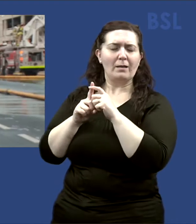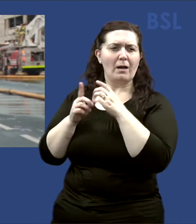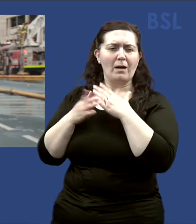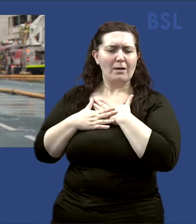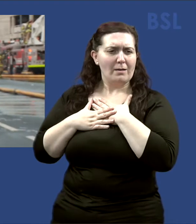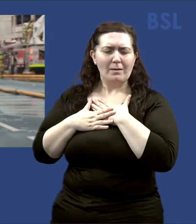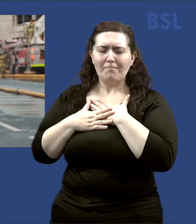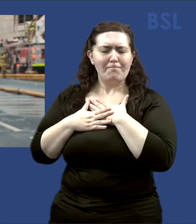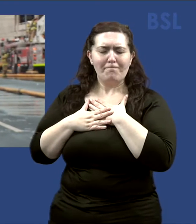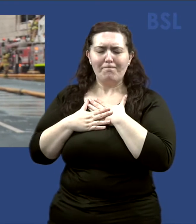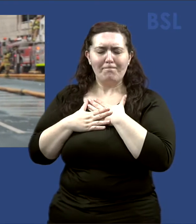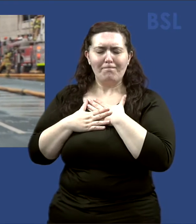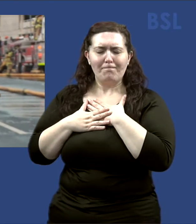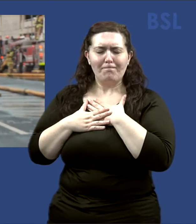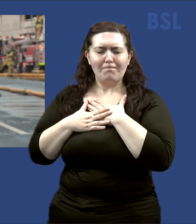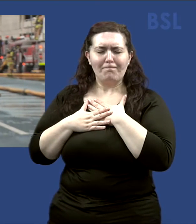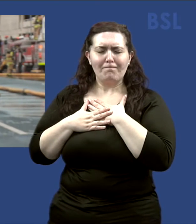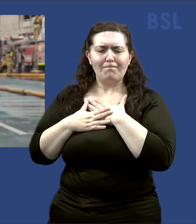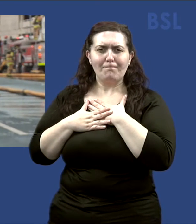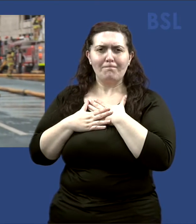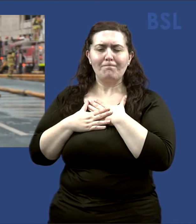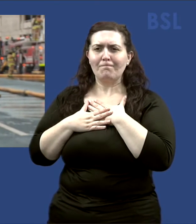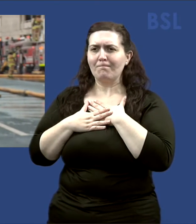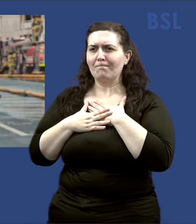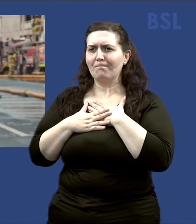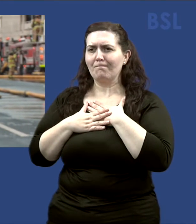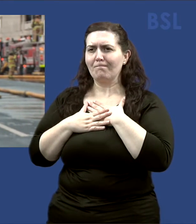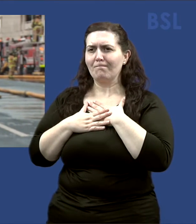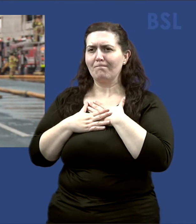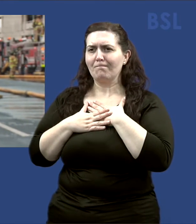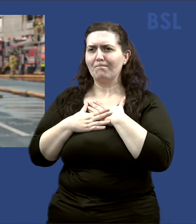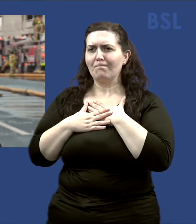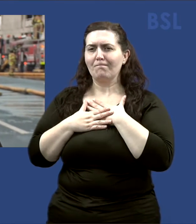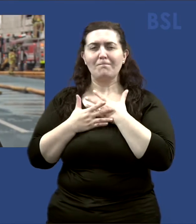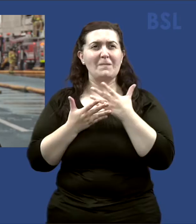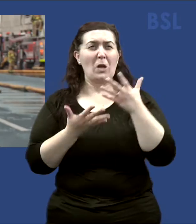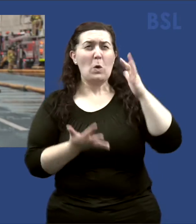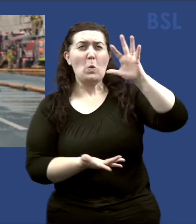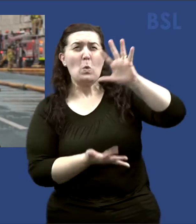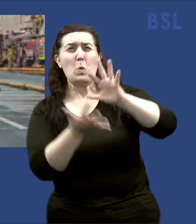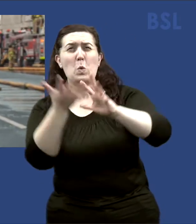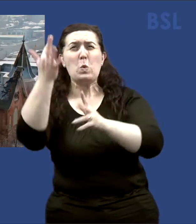"My daughter just broke down and cried when she found out."